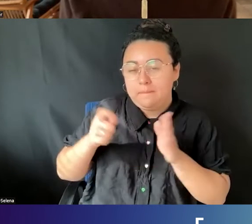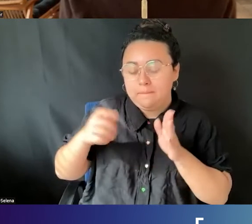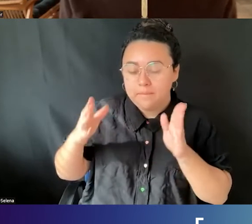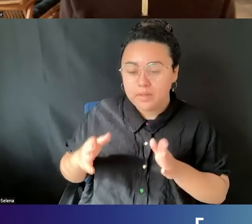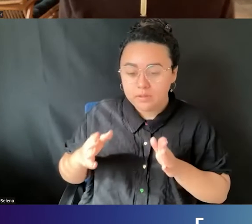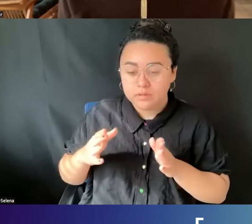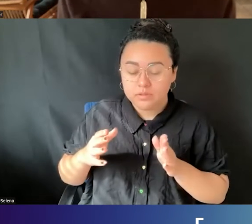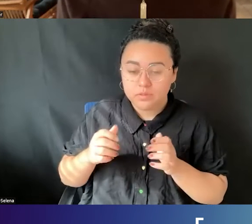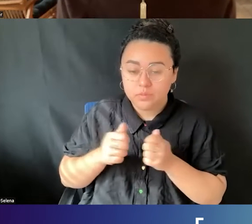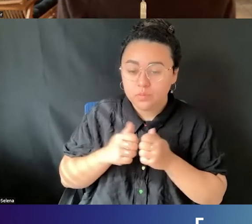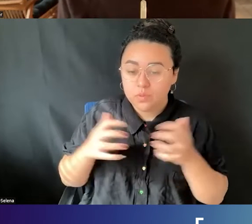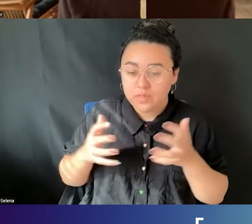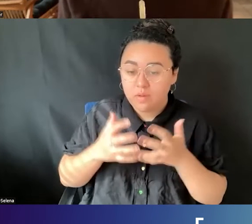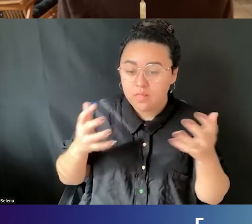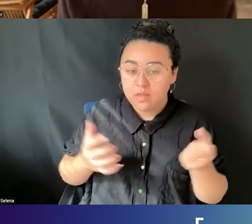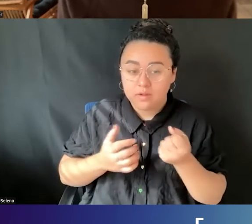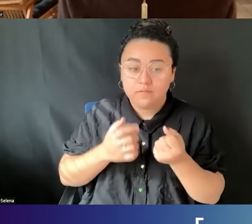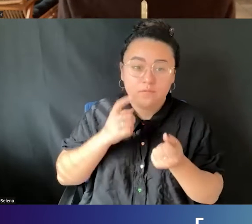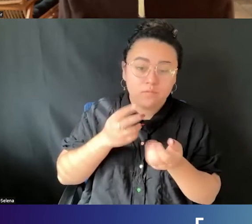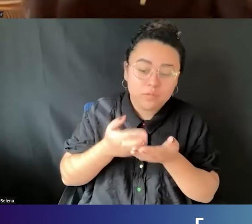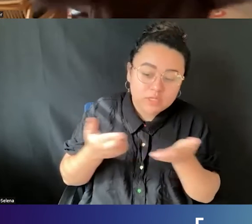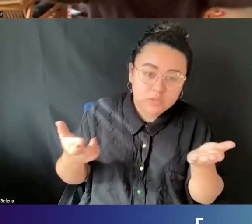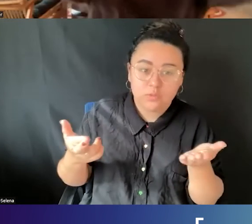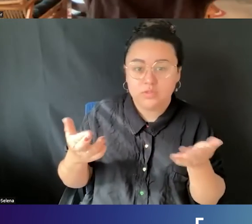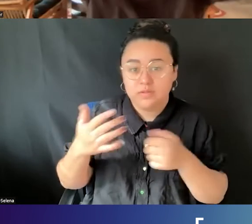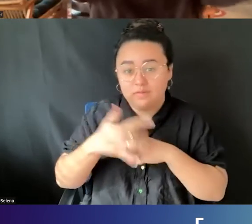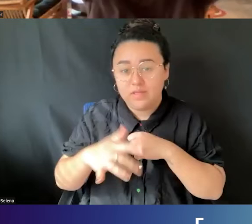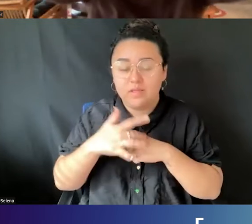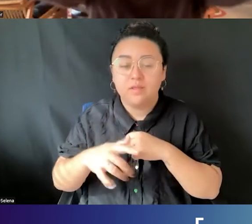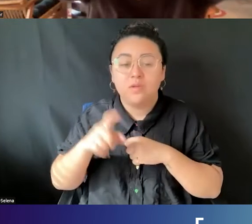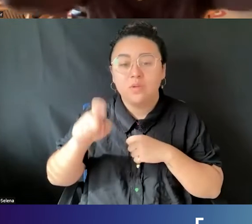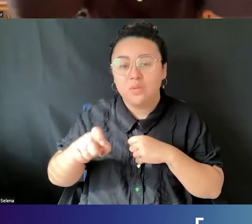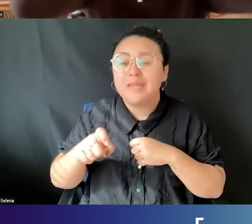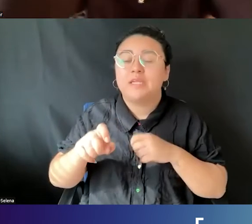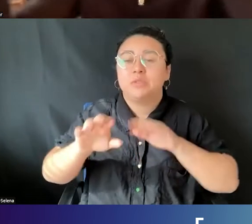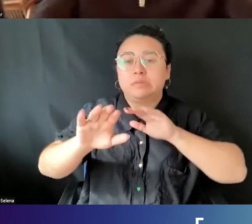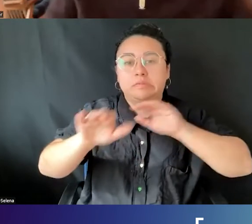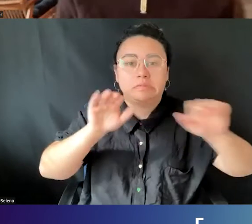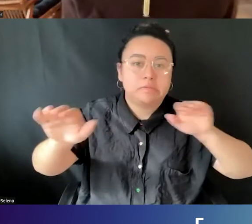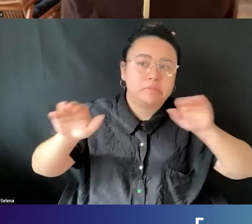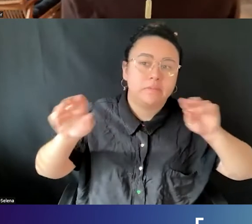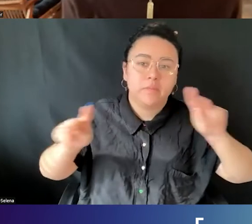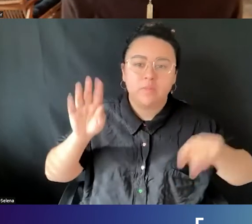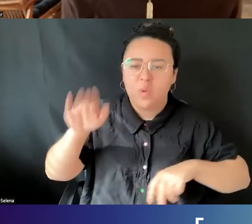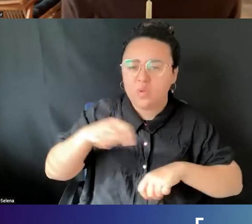without a tremendous amount of resources behind them, you have to kind of be doing this the whole time and like really believe that you have